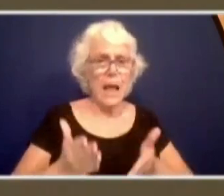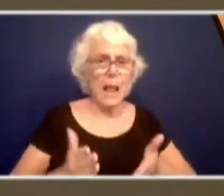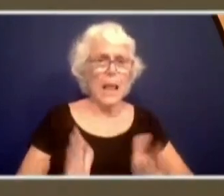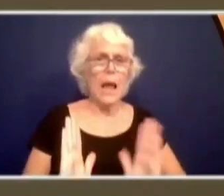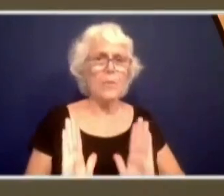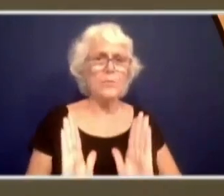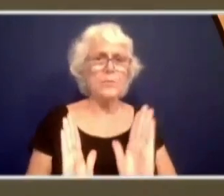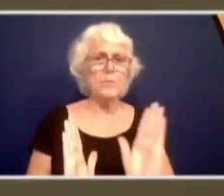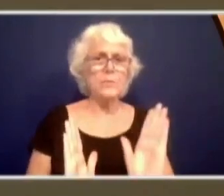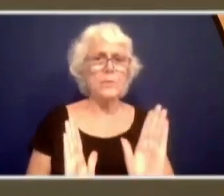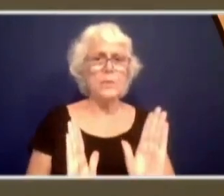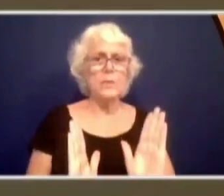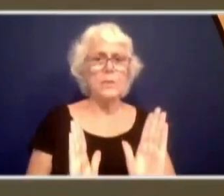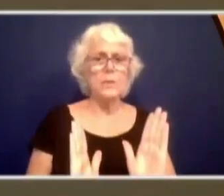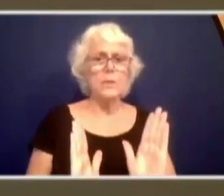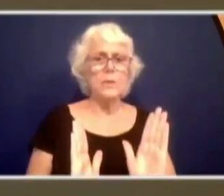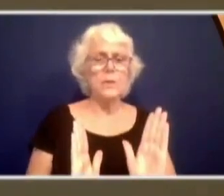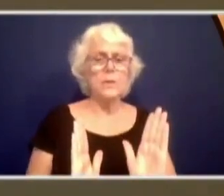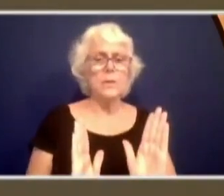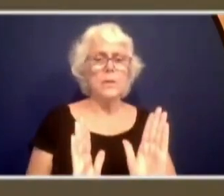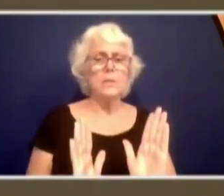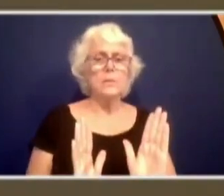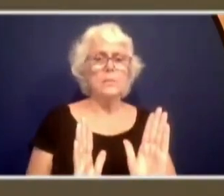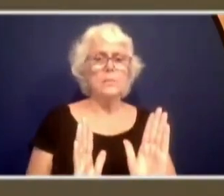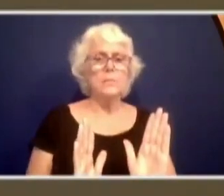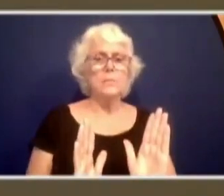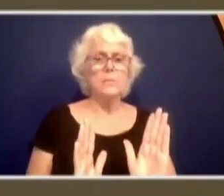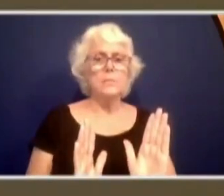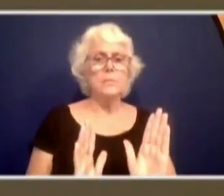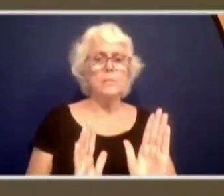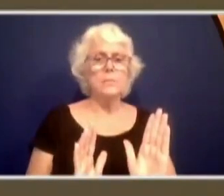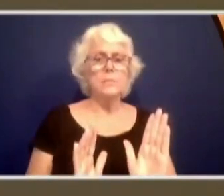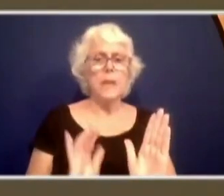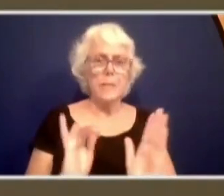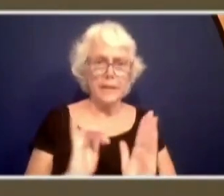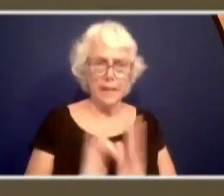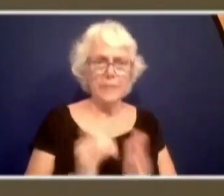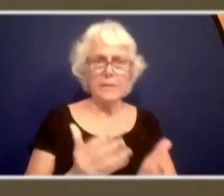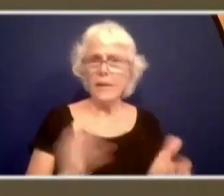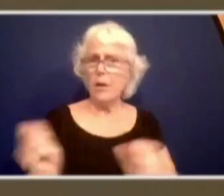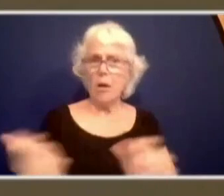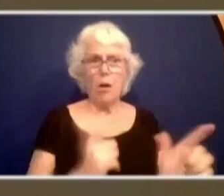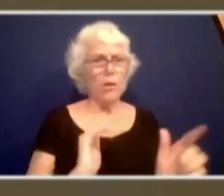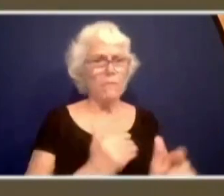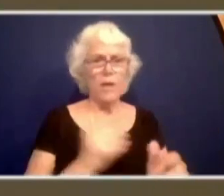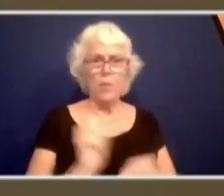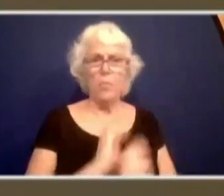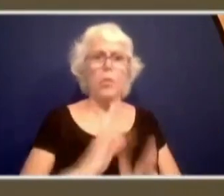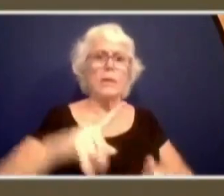that's that's a thing. All of our employment is contingent upon future budgets.